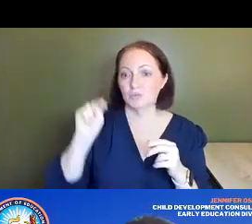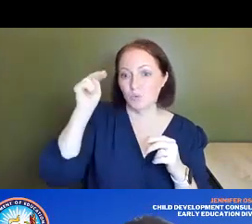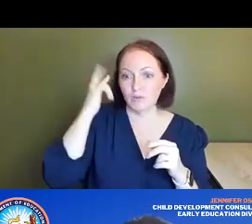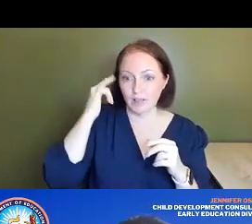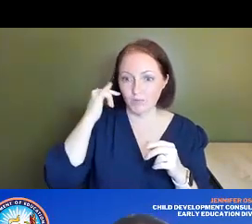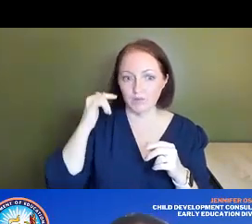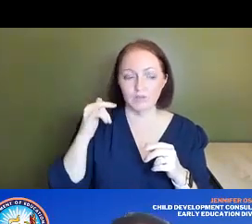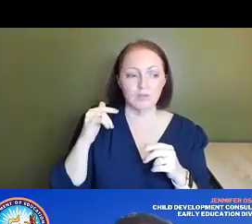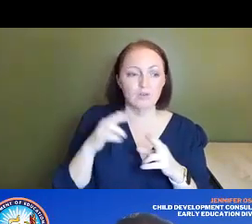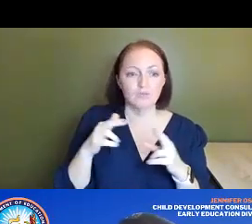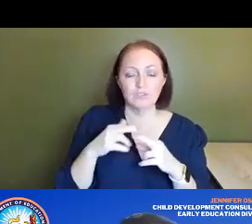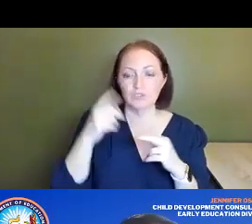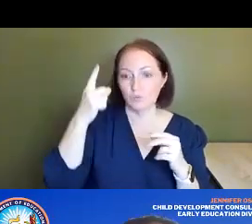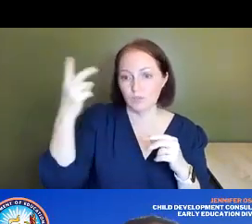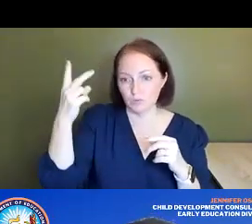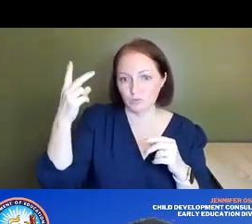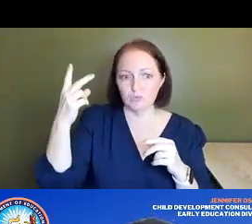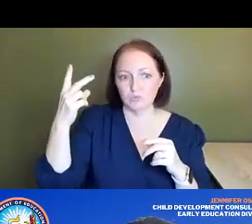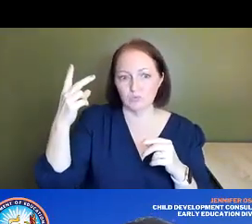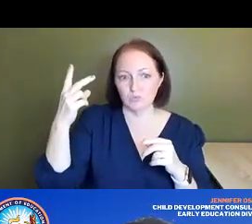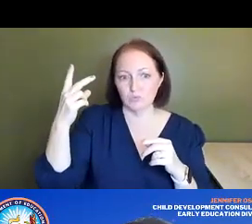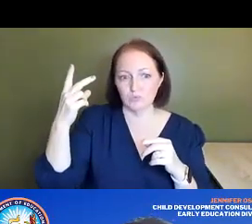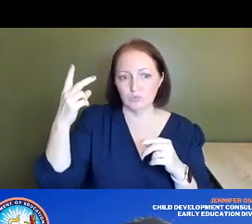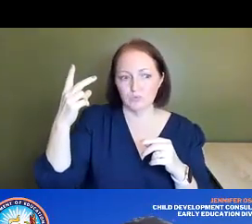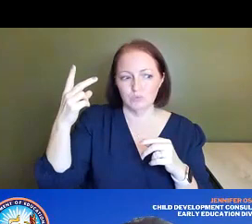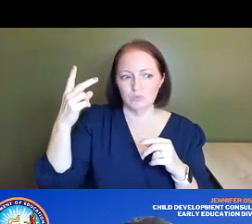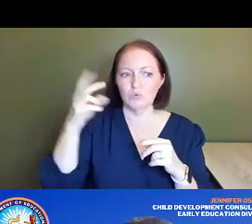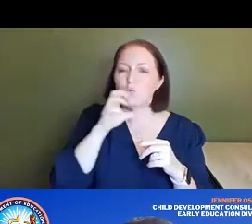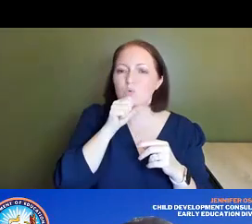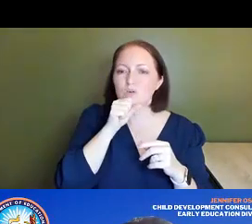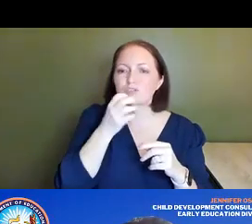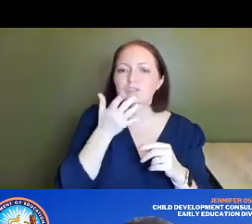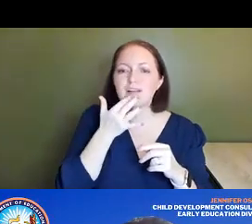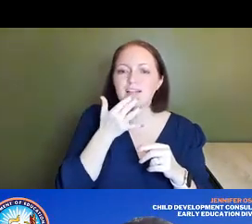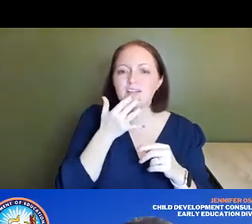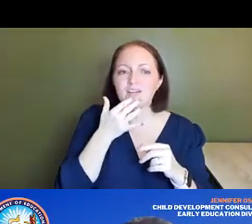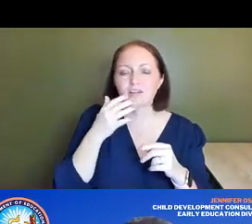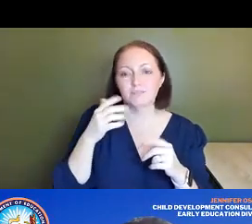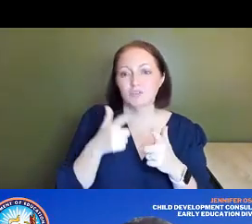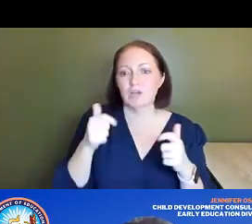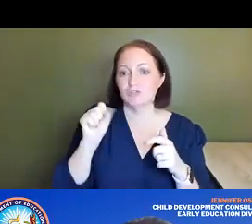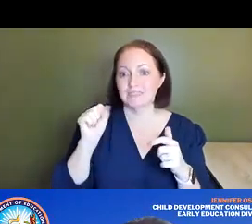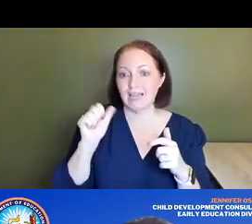Regions 1 and 2 which is in the picture in Orange. Greater Sacramento is Regions 3